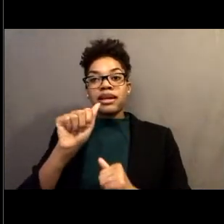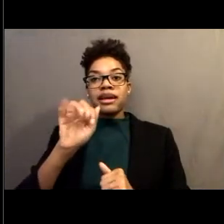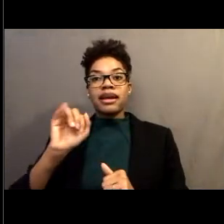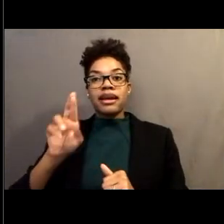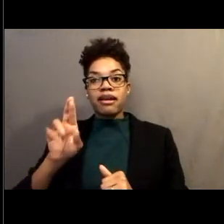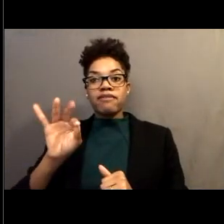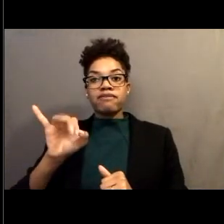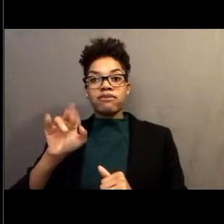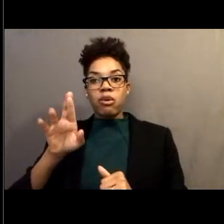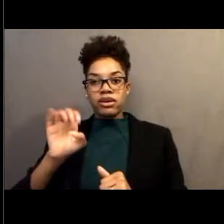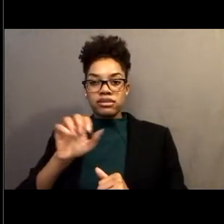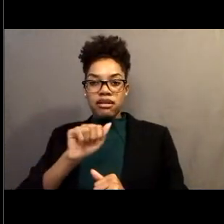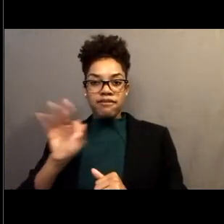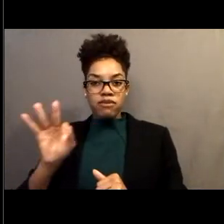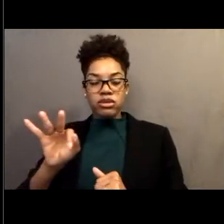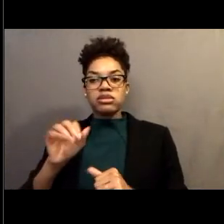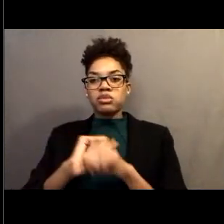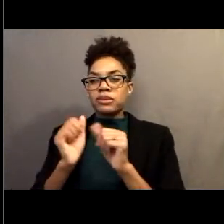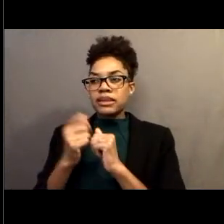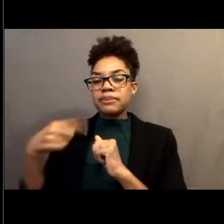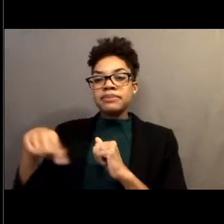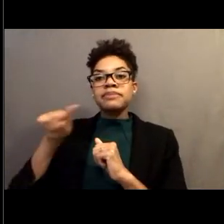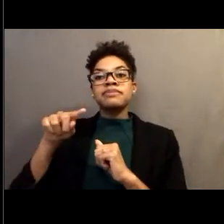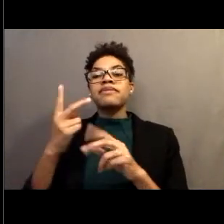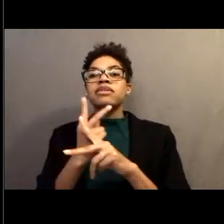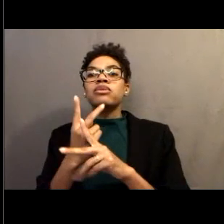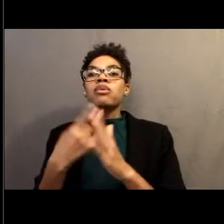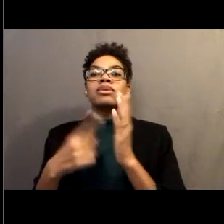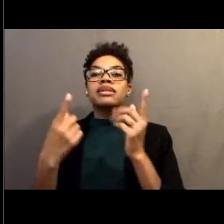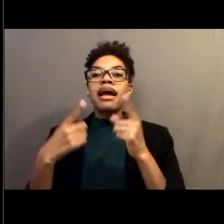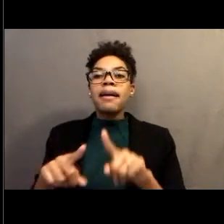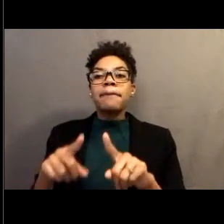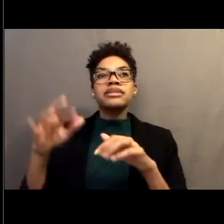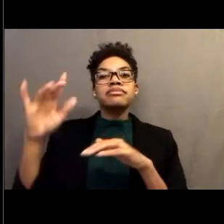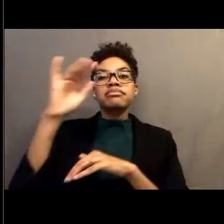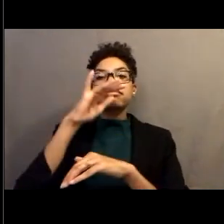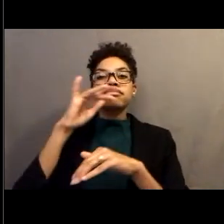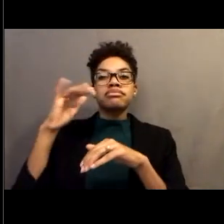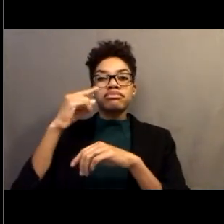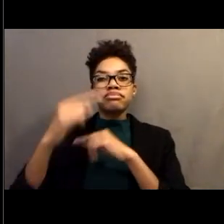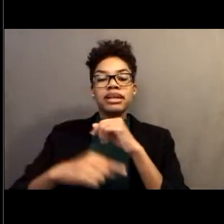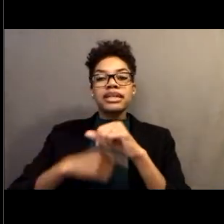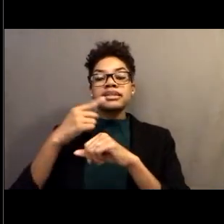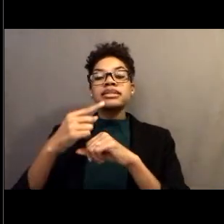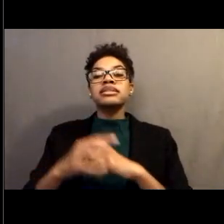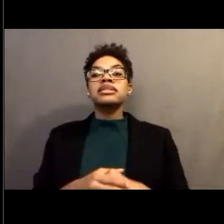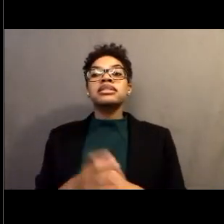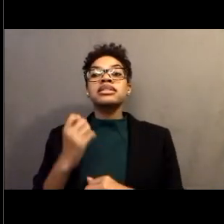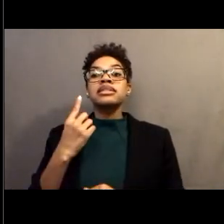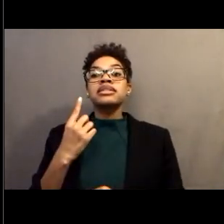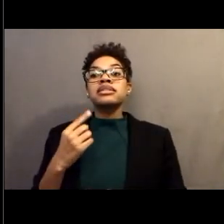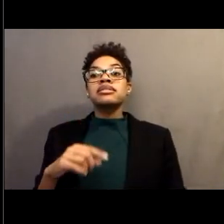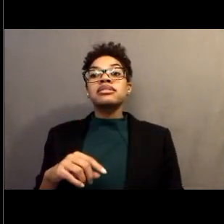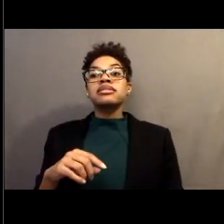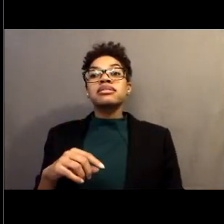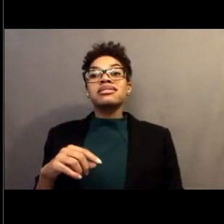with about all the things that are flying in the near earth orbits. And as we get close to the potential, we look at all these probabilities.